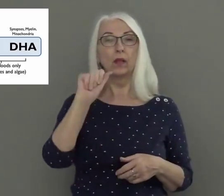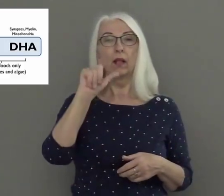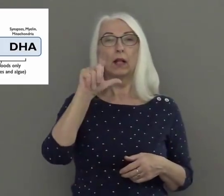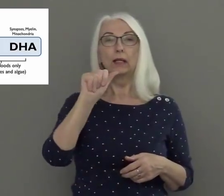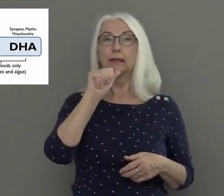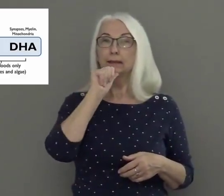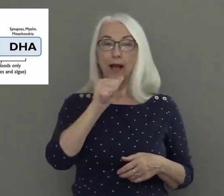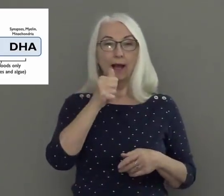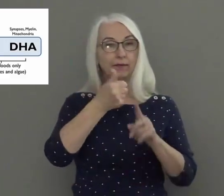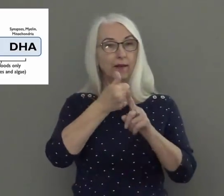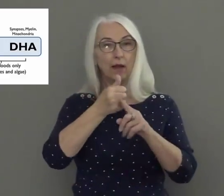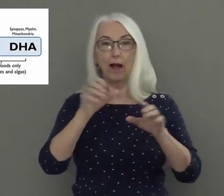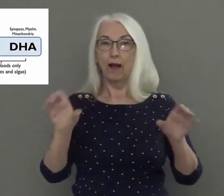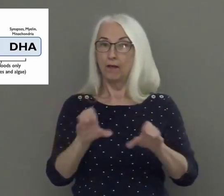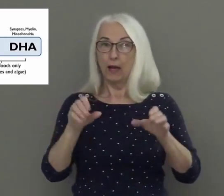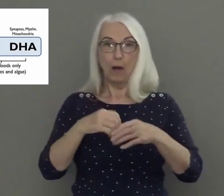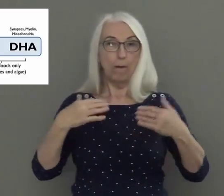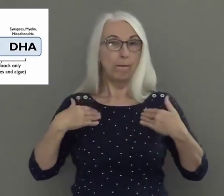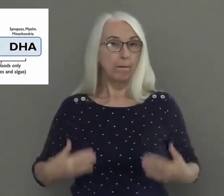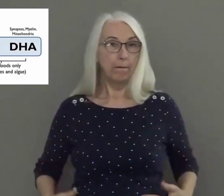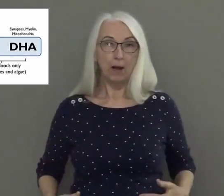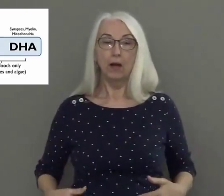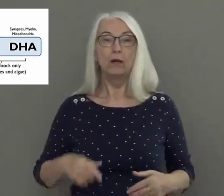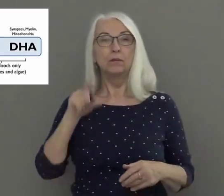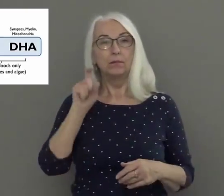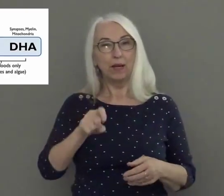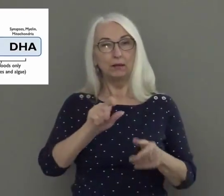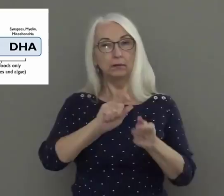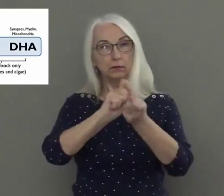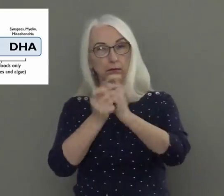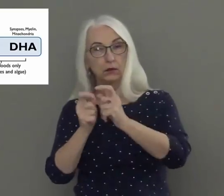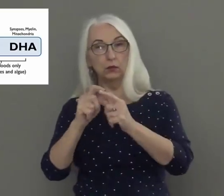ALA is not as active in the body and must be converted to